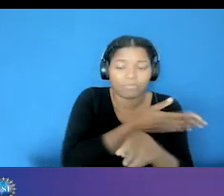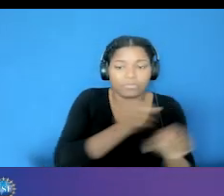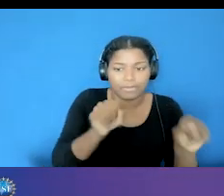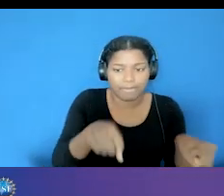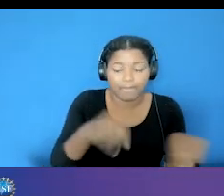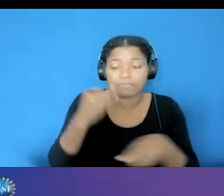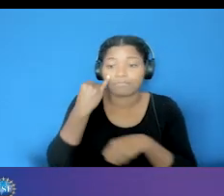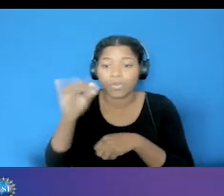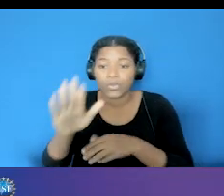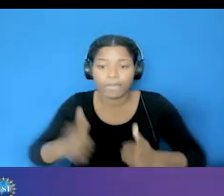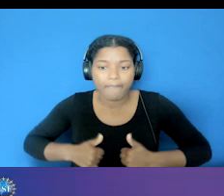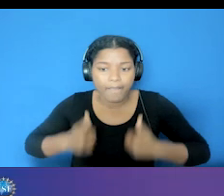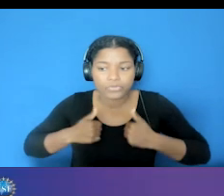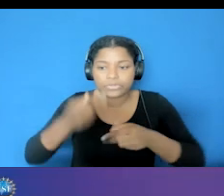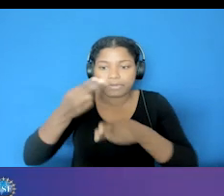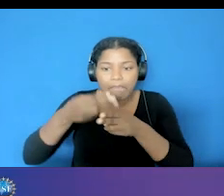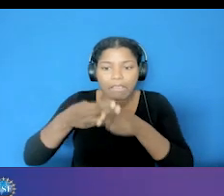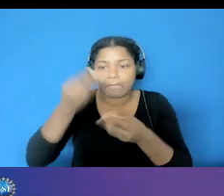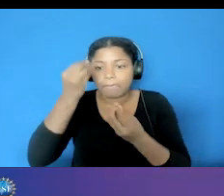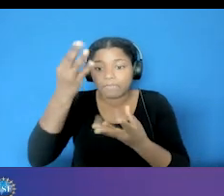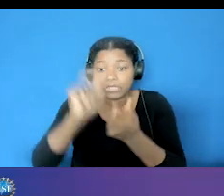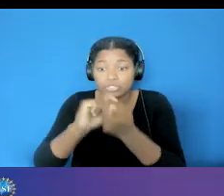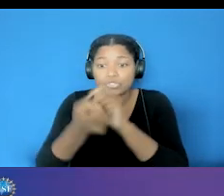or you have changes to your registration.